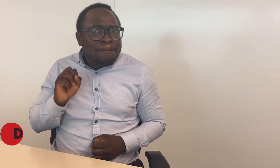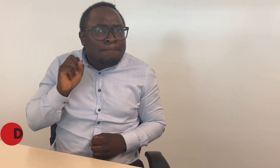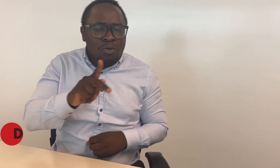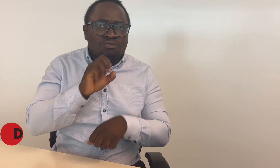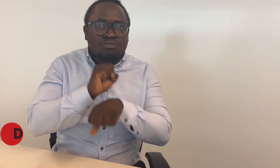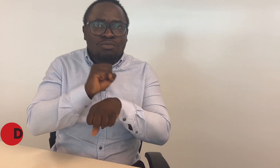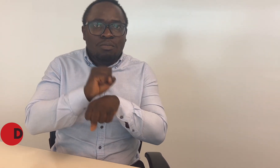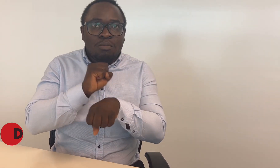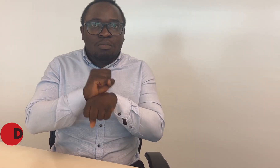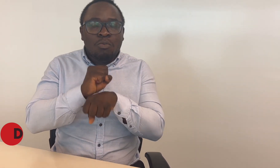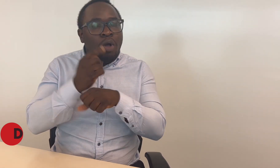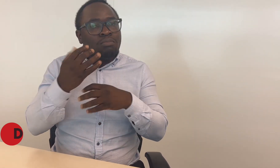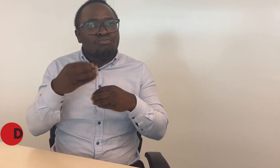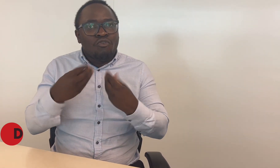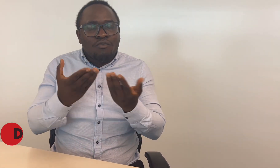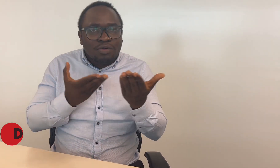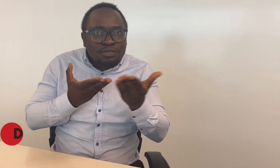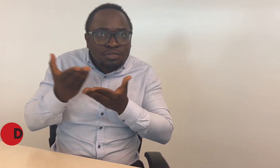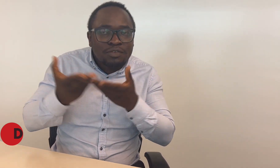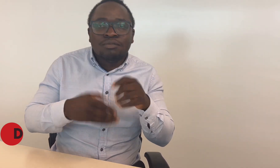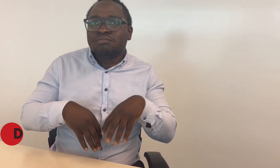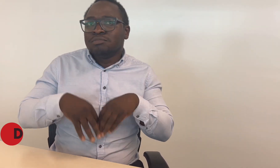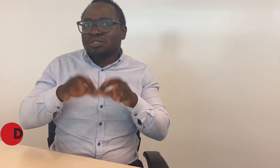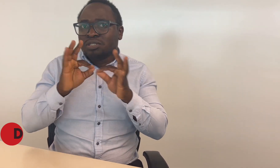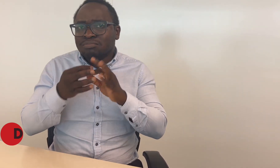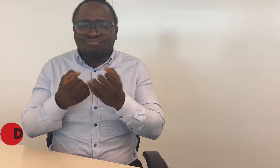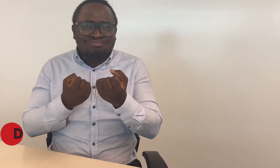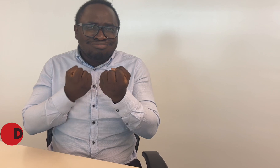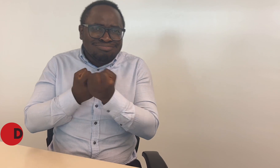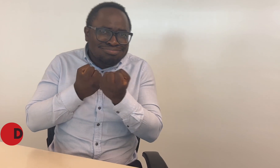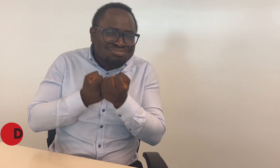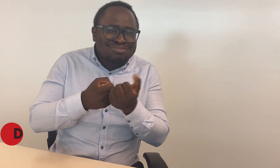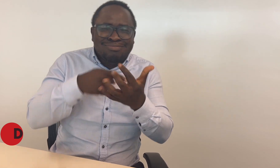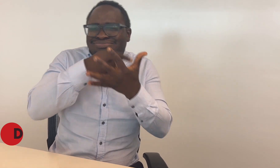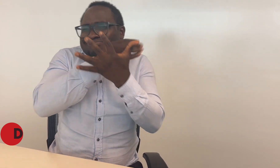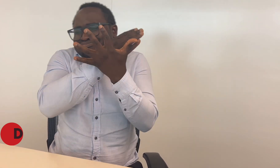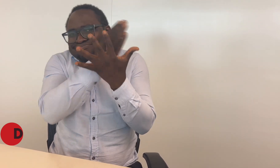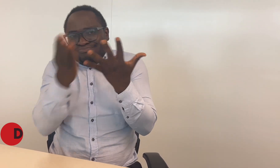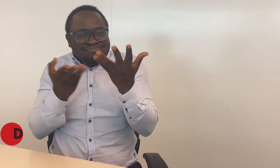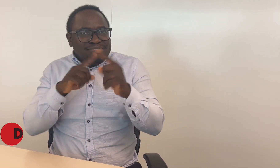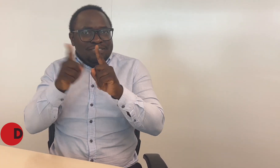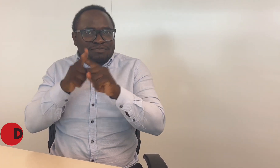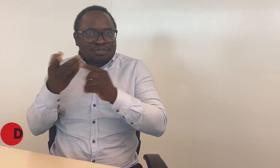who want to go back to work and provide services, interpreters and support